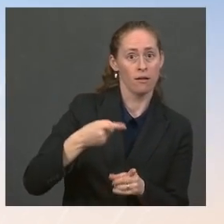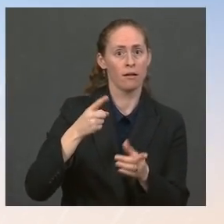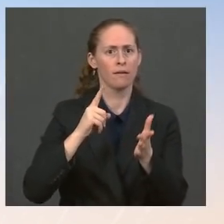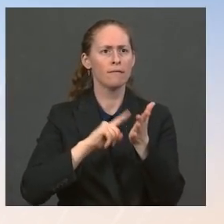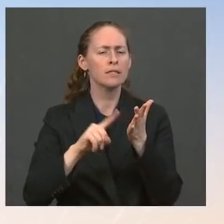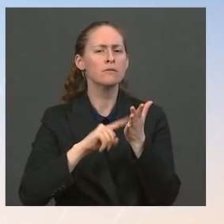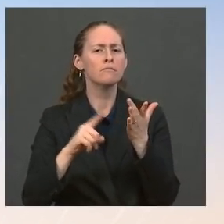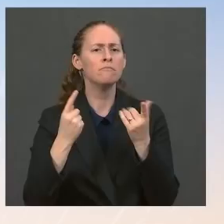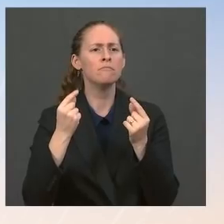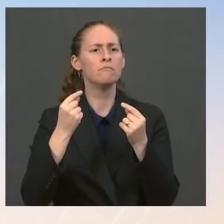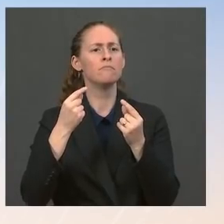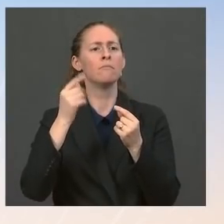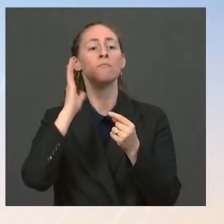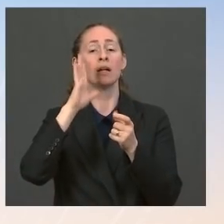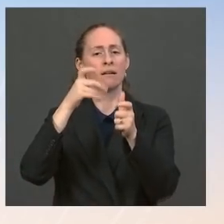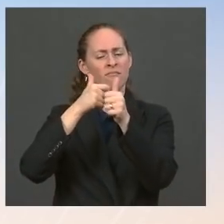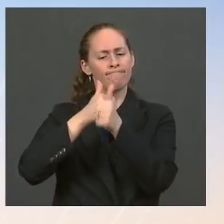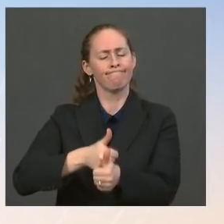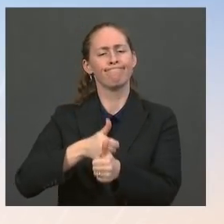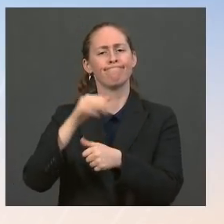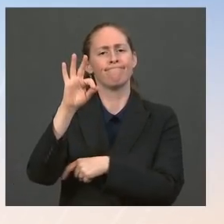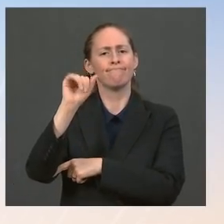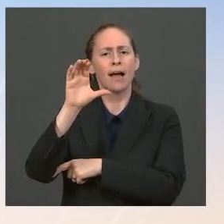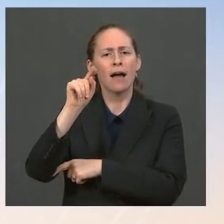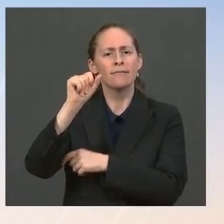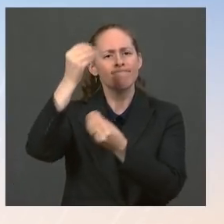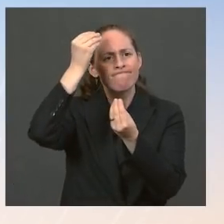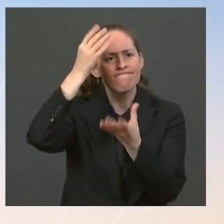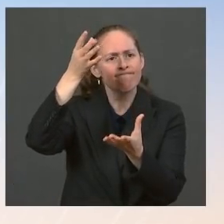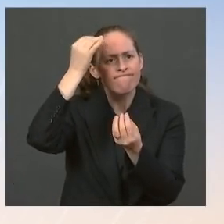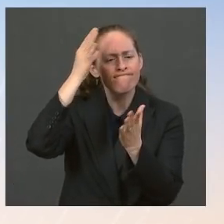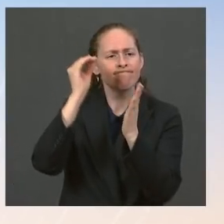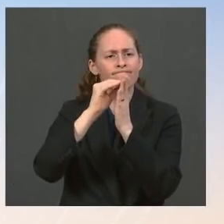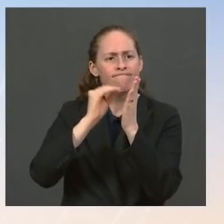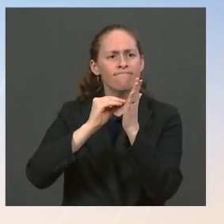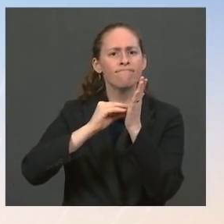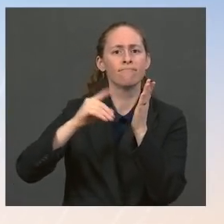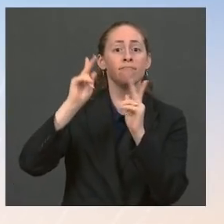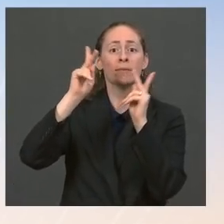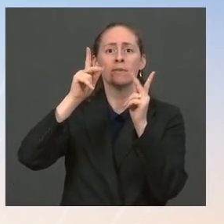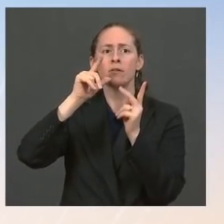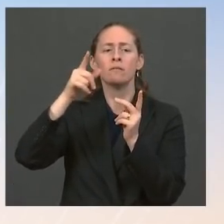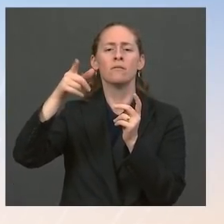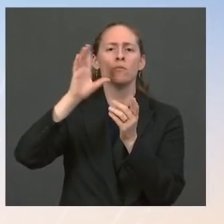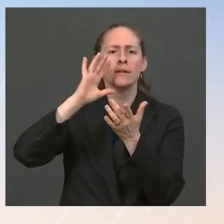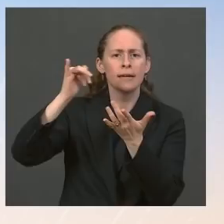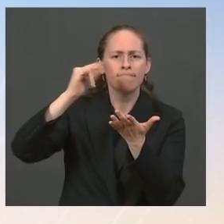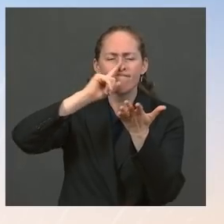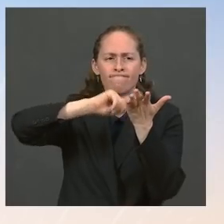on the facts that the investigators learn, and the results of the investigation will be driven